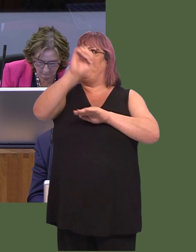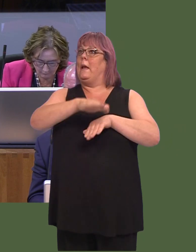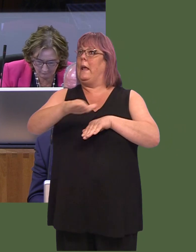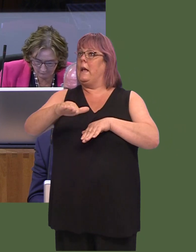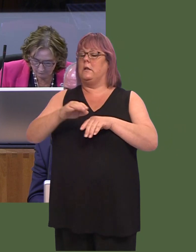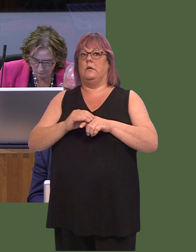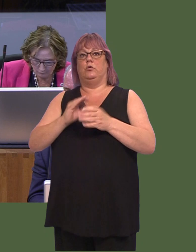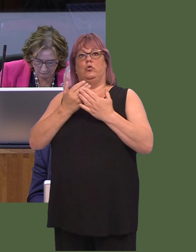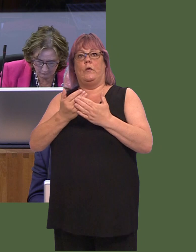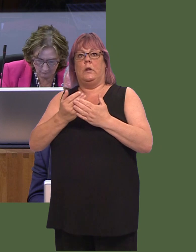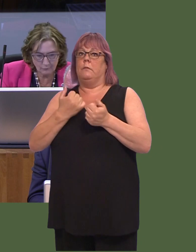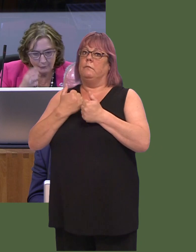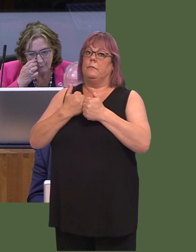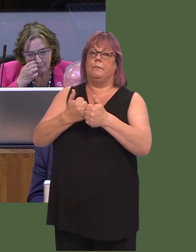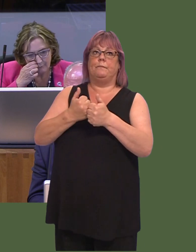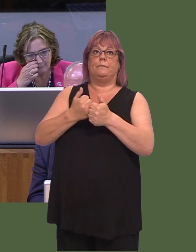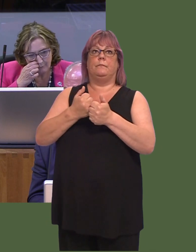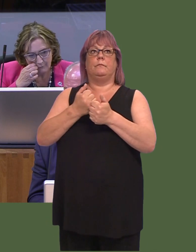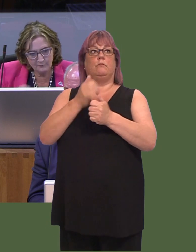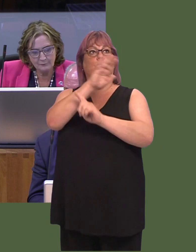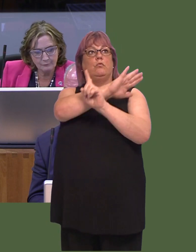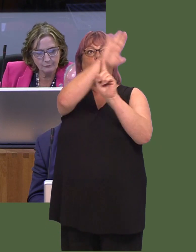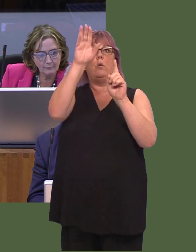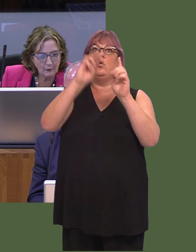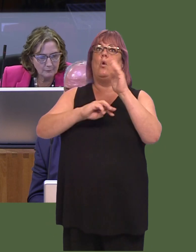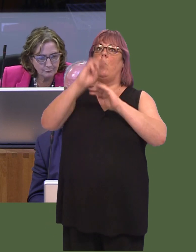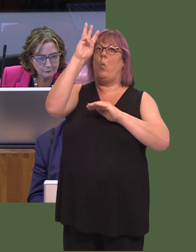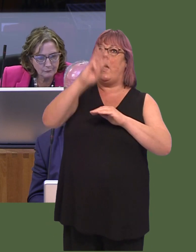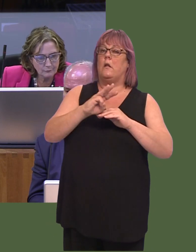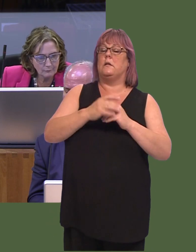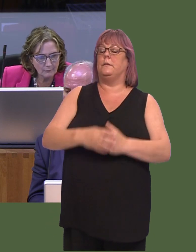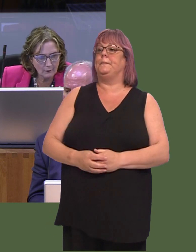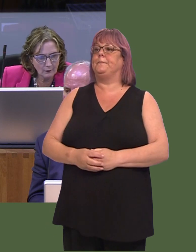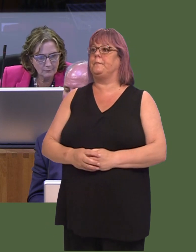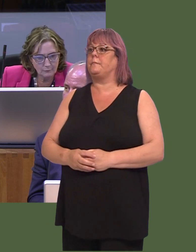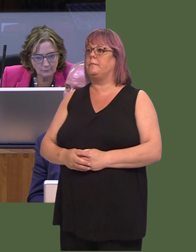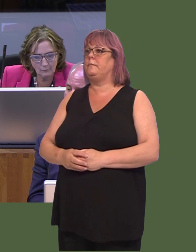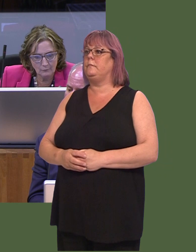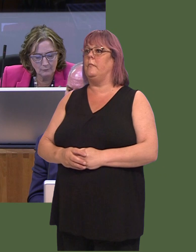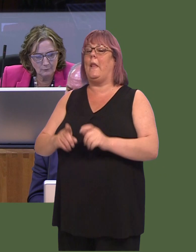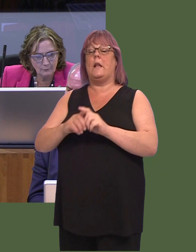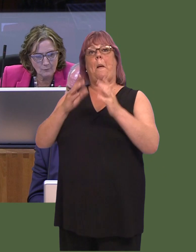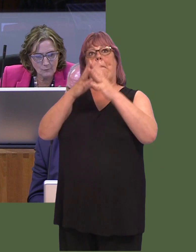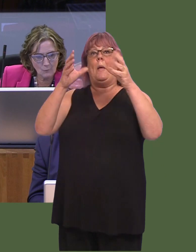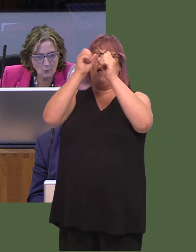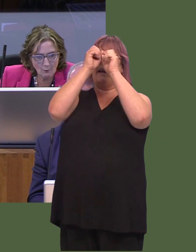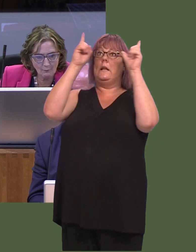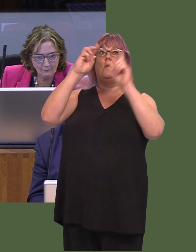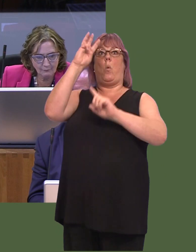You've got the North Wales Superkids charity, which is doing great work with people across north Wales, covering communities from Holyhead all the way down to Wrexham, and, of course,